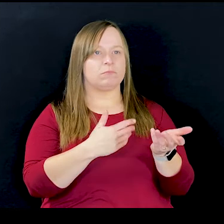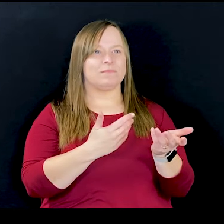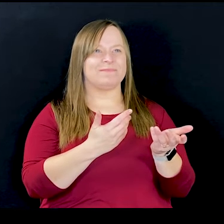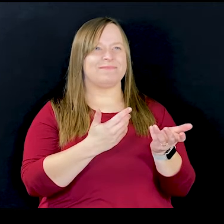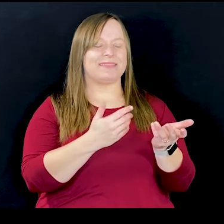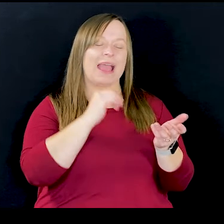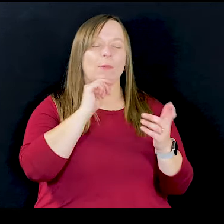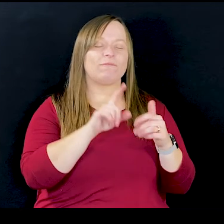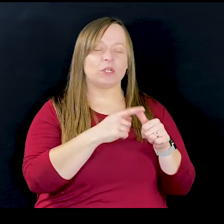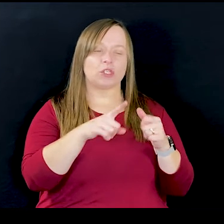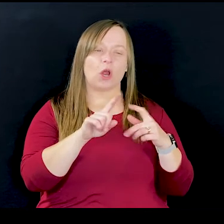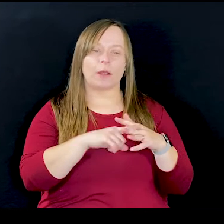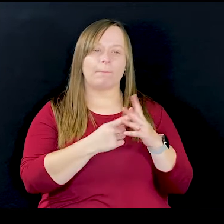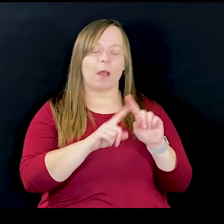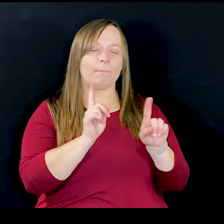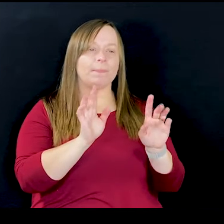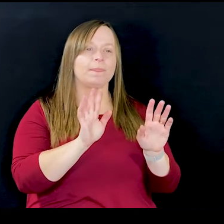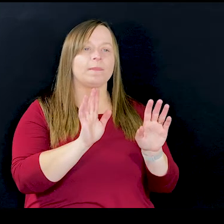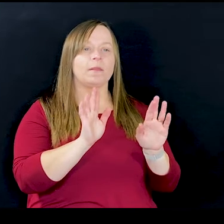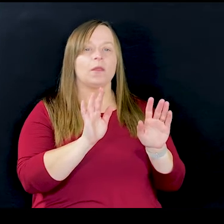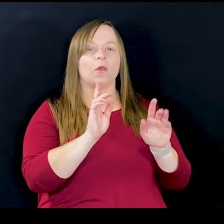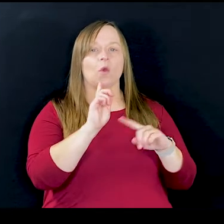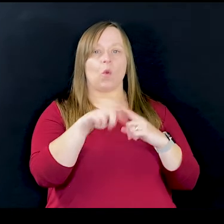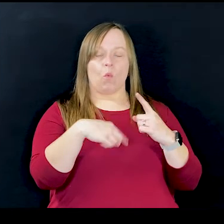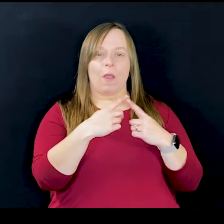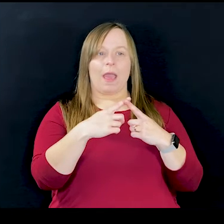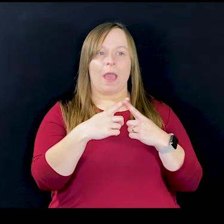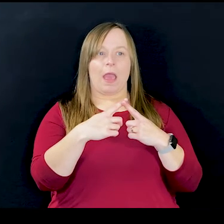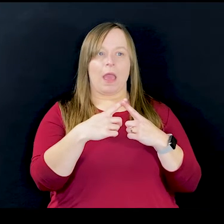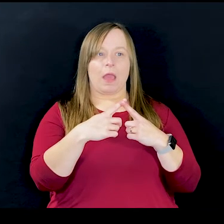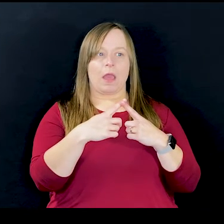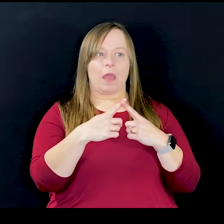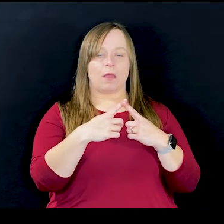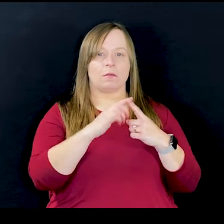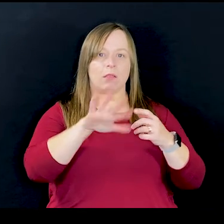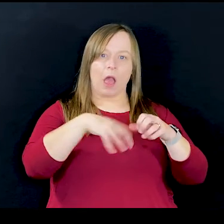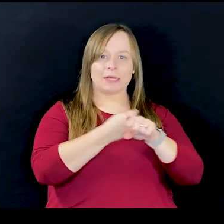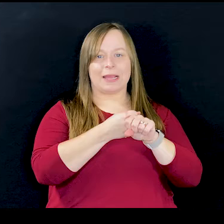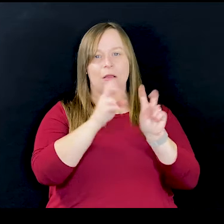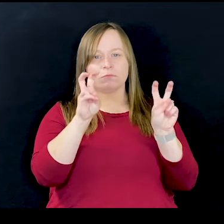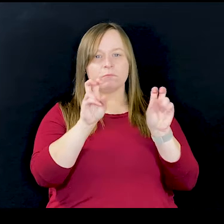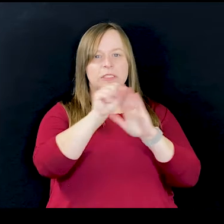well, not when it first started, but when the kind of lockdown,